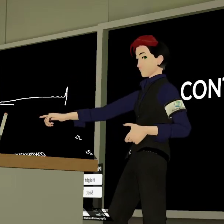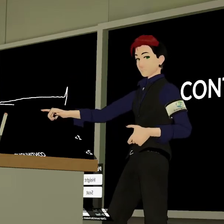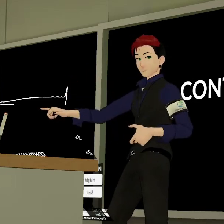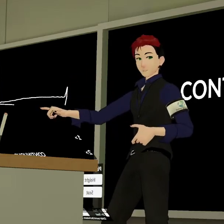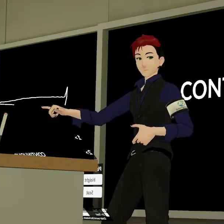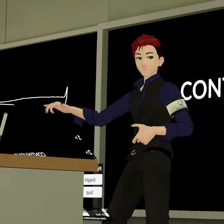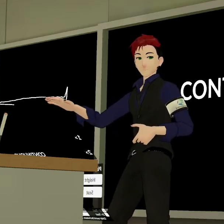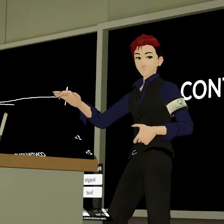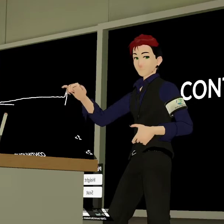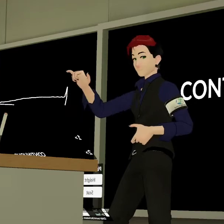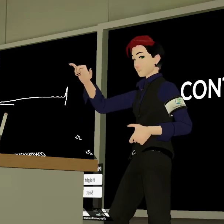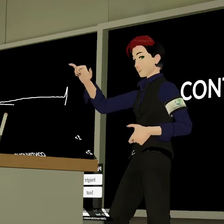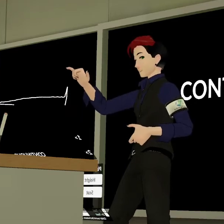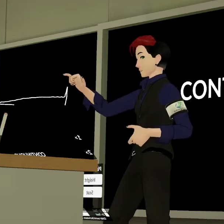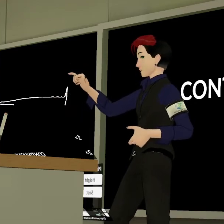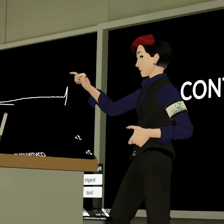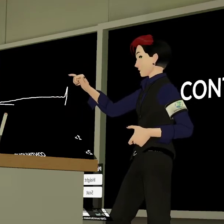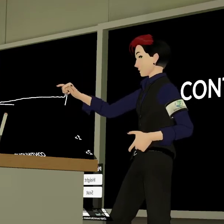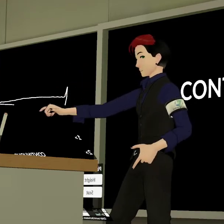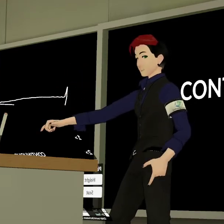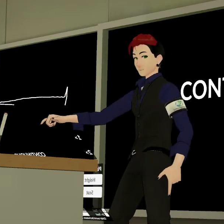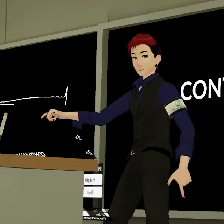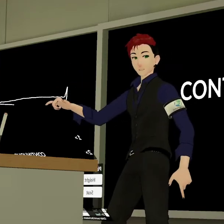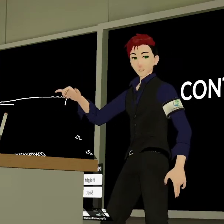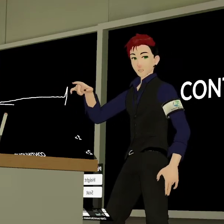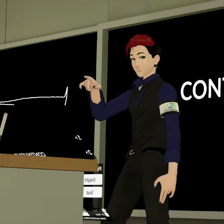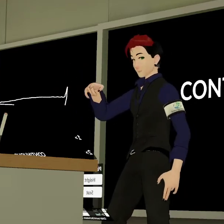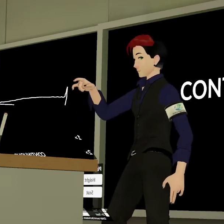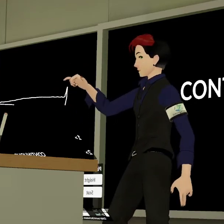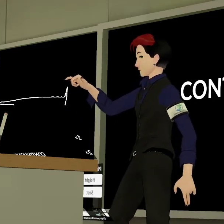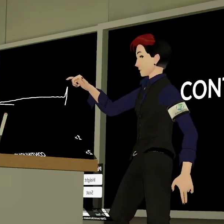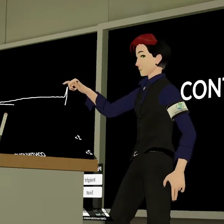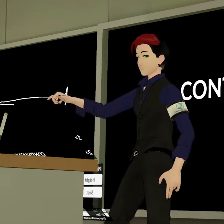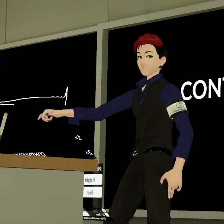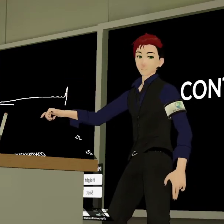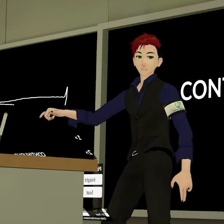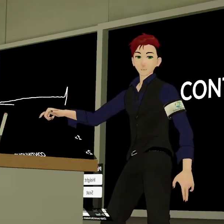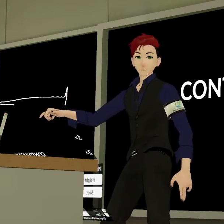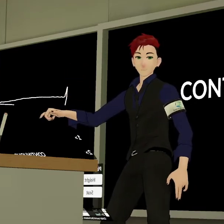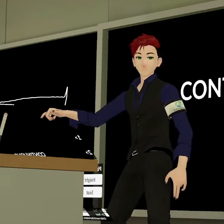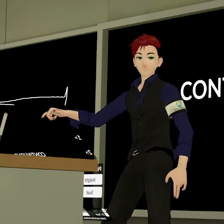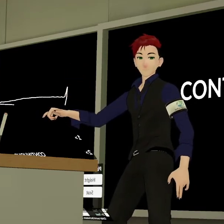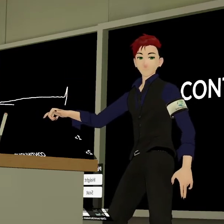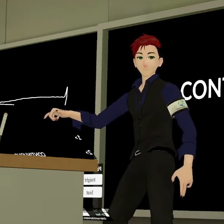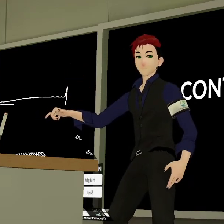stay so that's taking the y hand and putting it down I'm saying this thing stays there